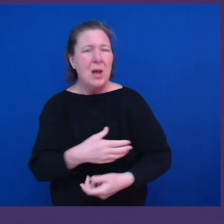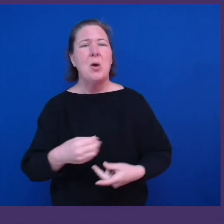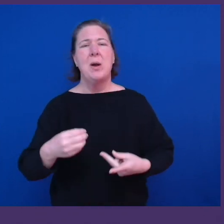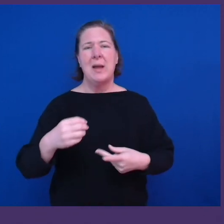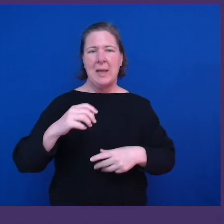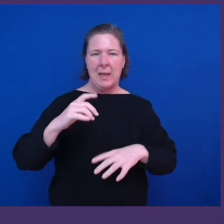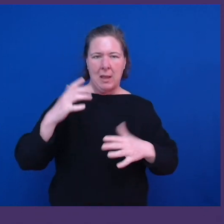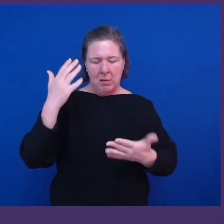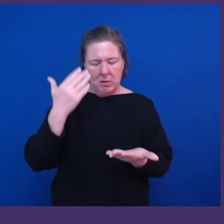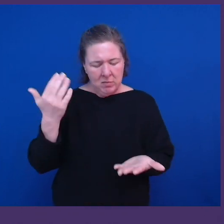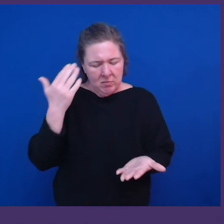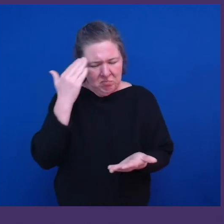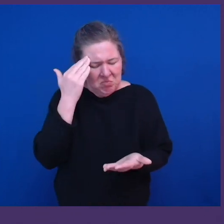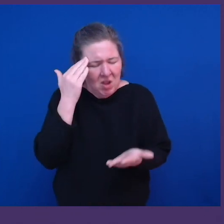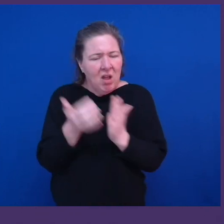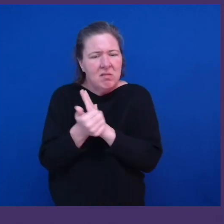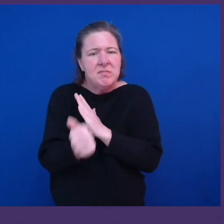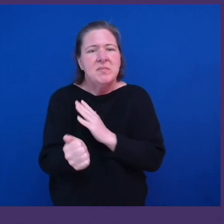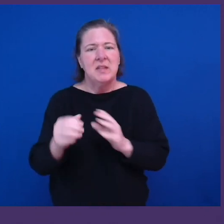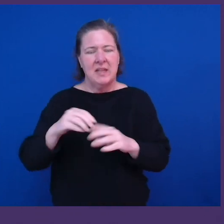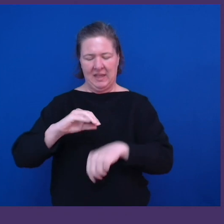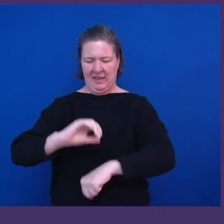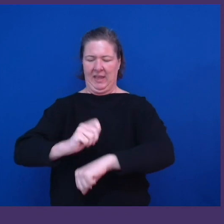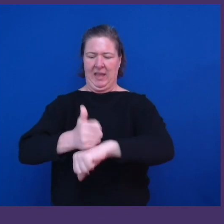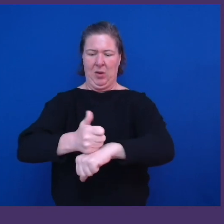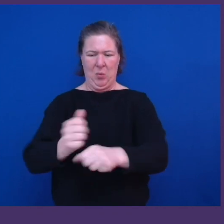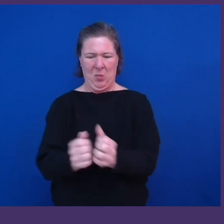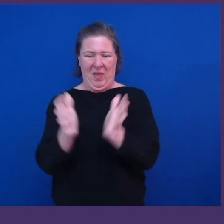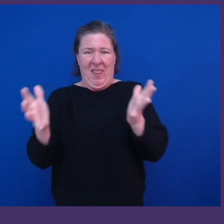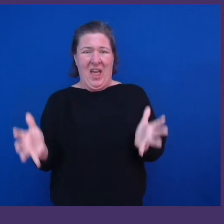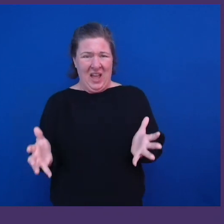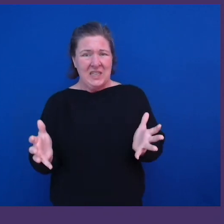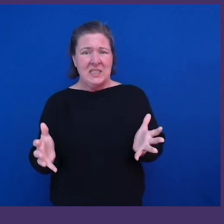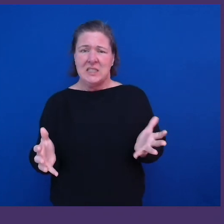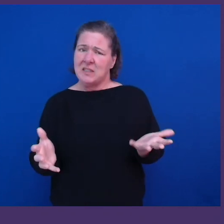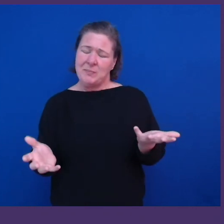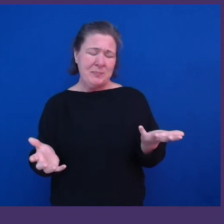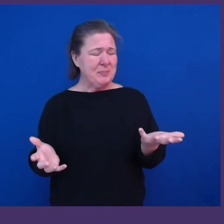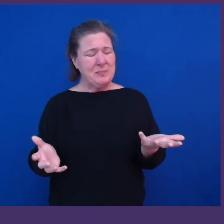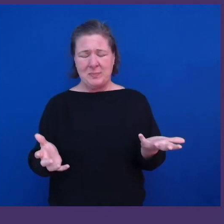Without that, it would be a problem.